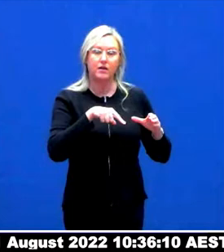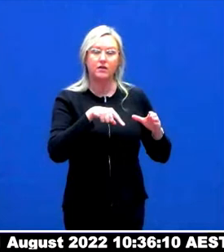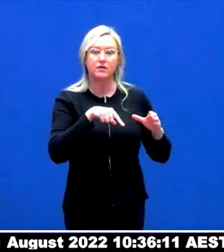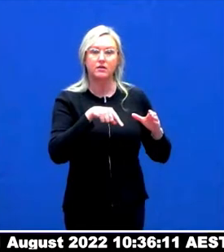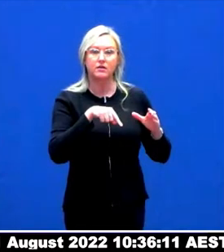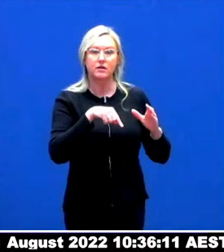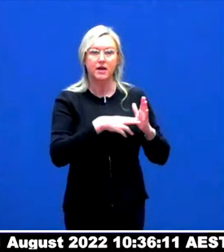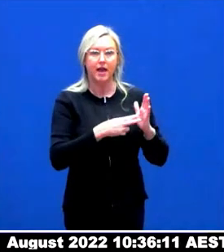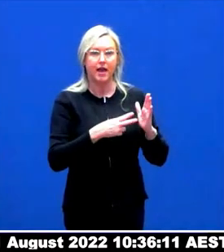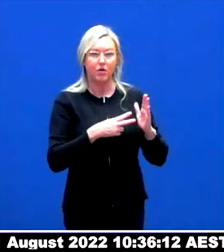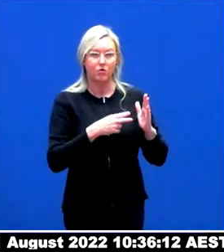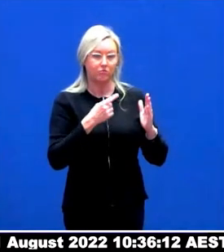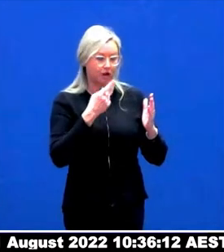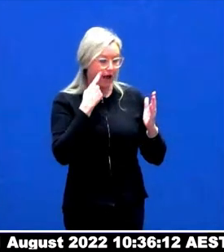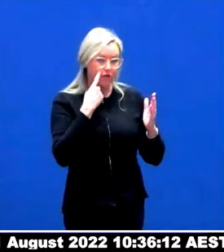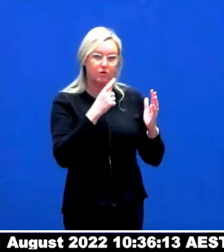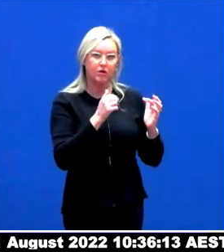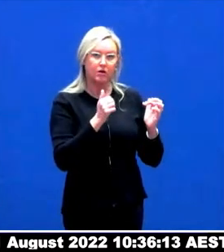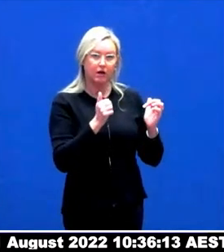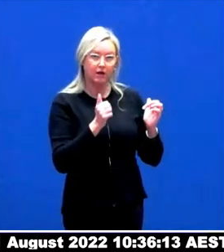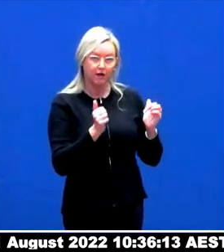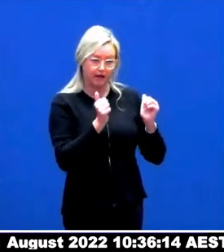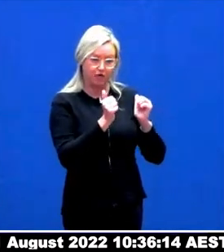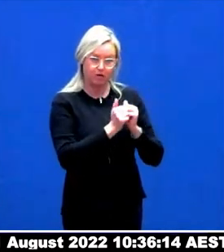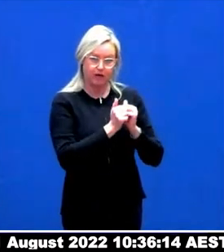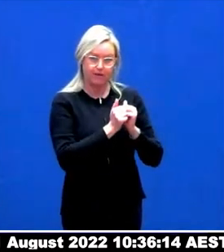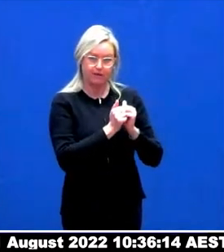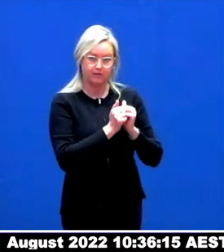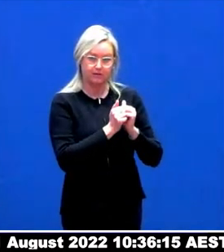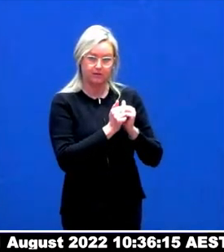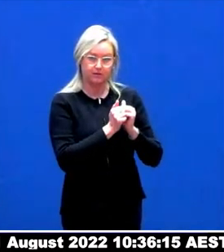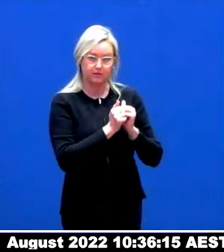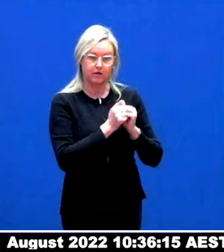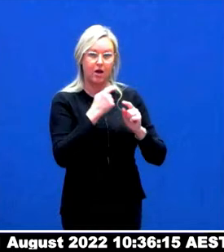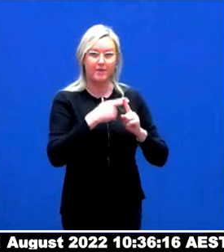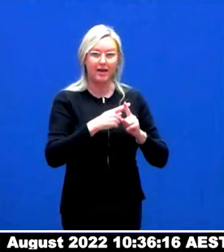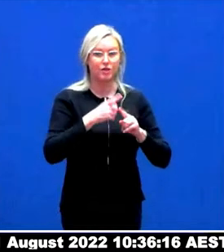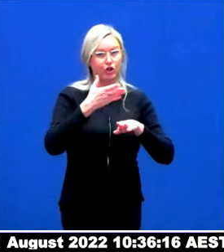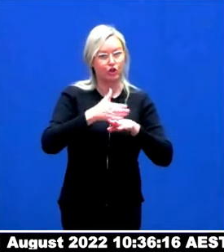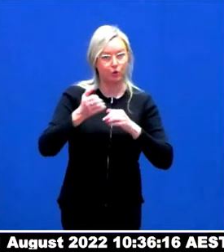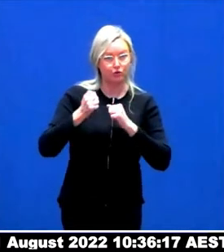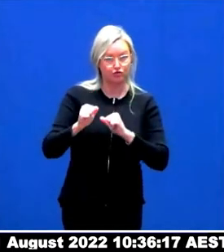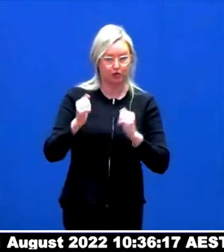Agreement with respect to the current Strategy, they're not speaking to each other,